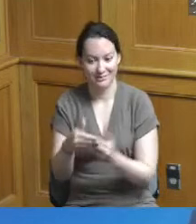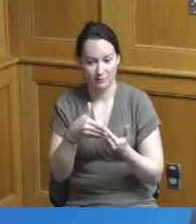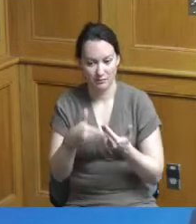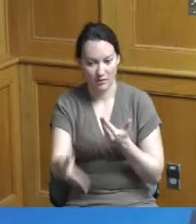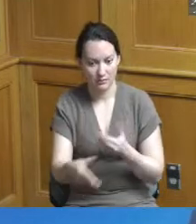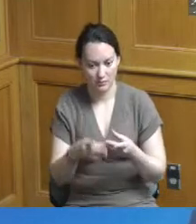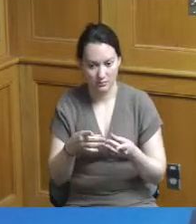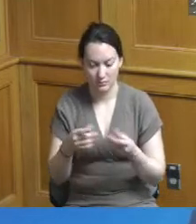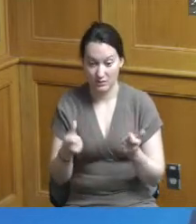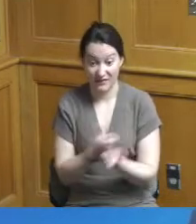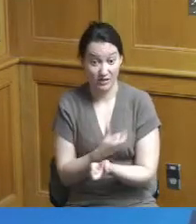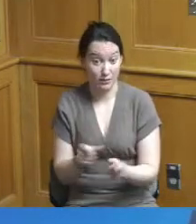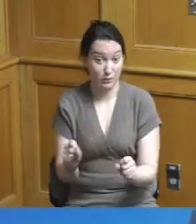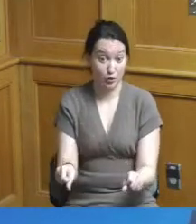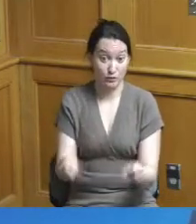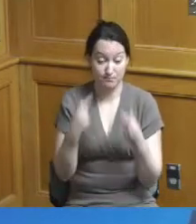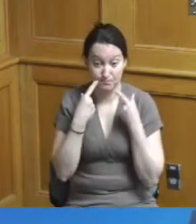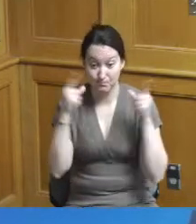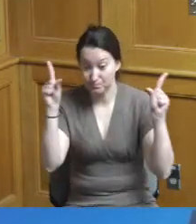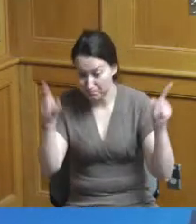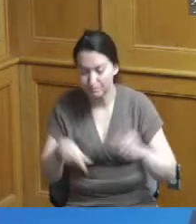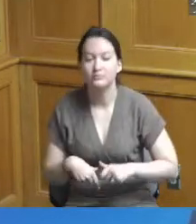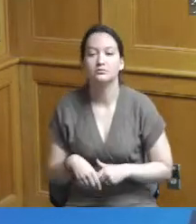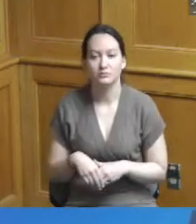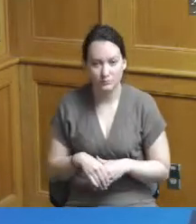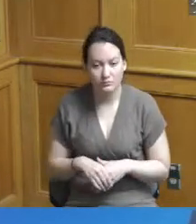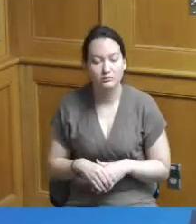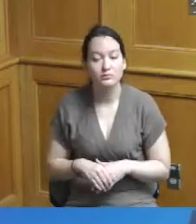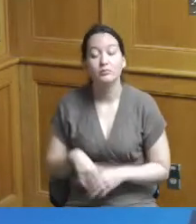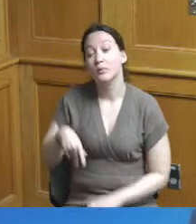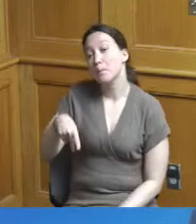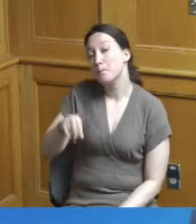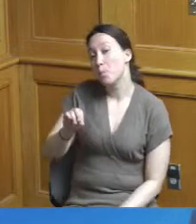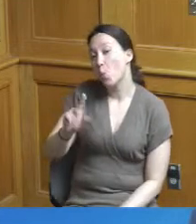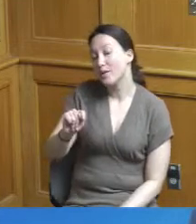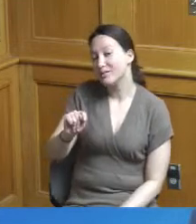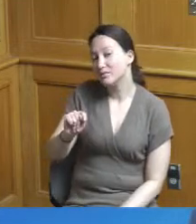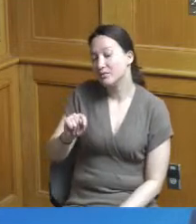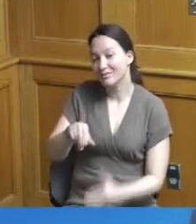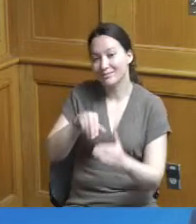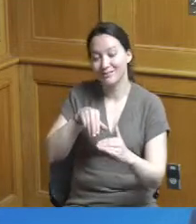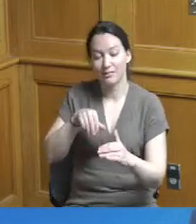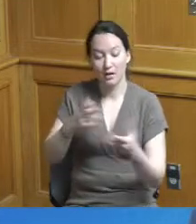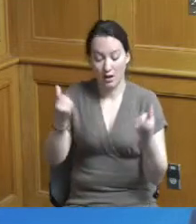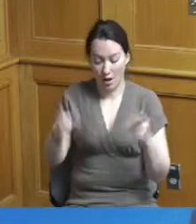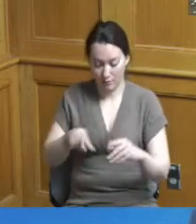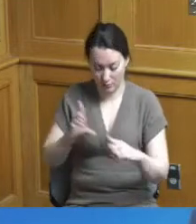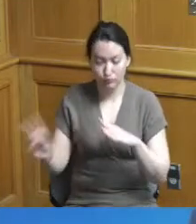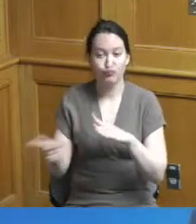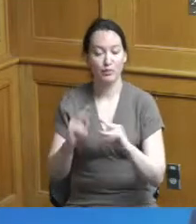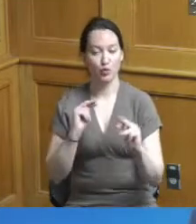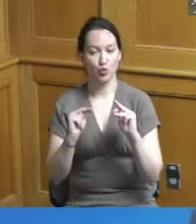conversation possible the port entered into negotiations on behalf of the County back in